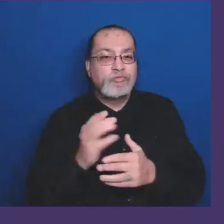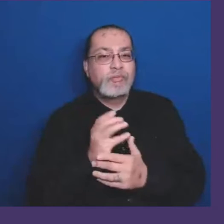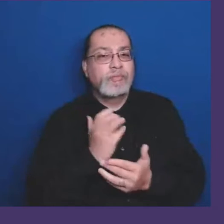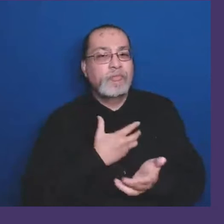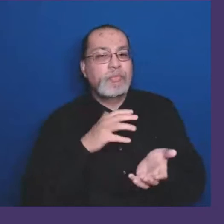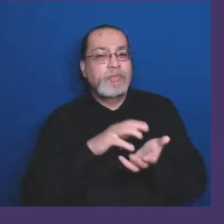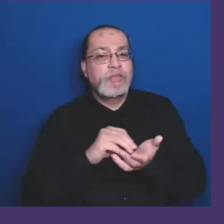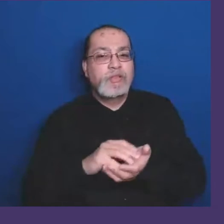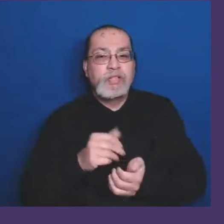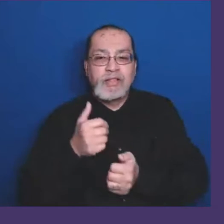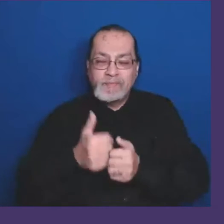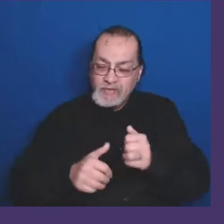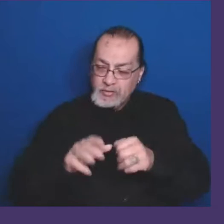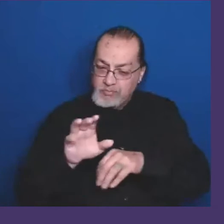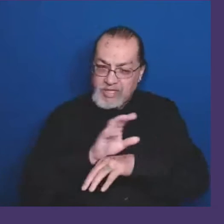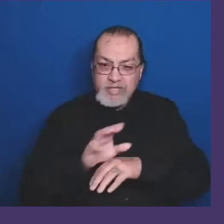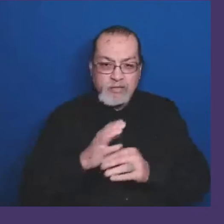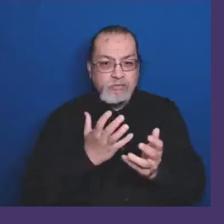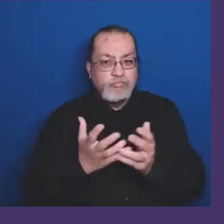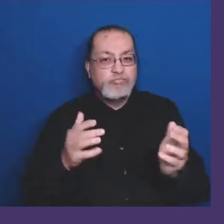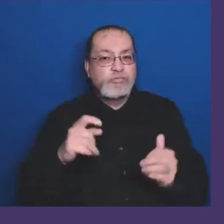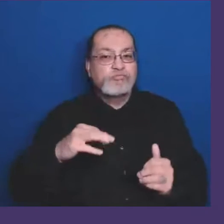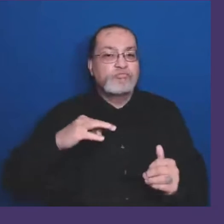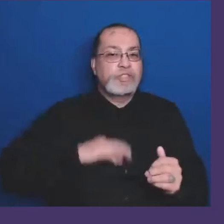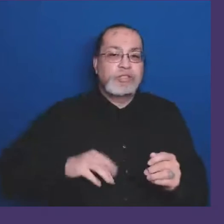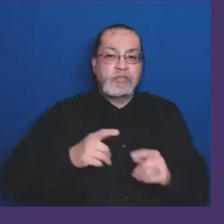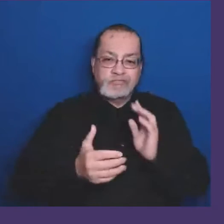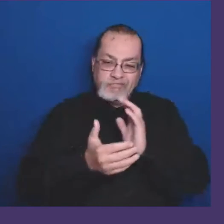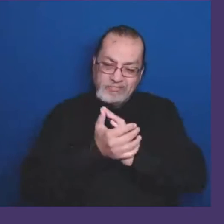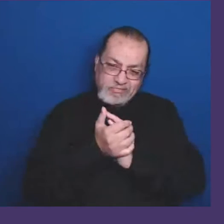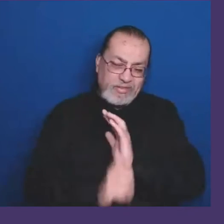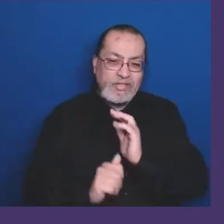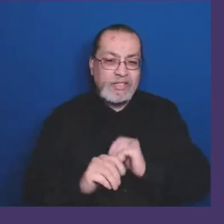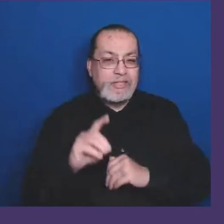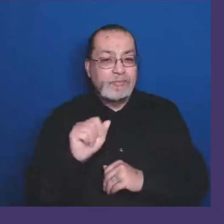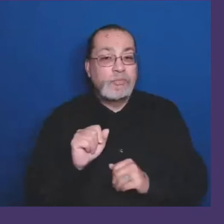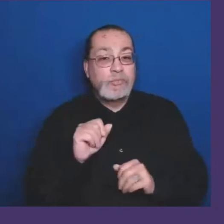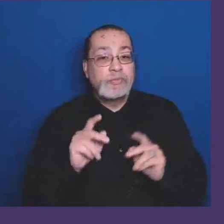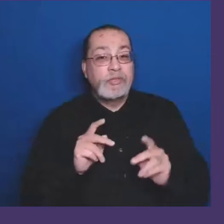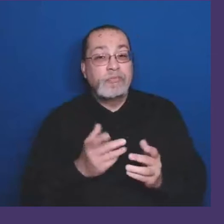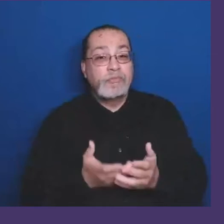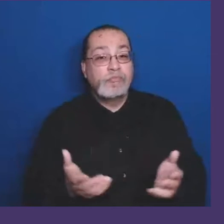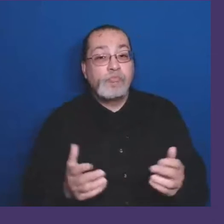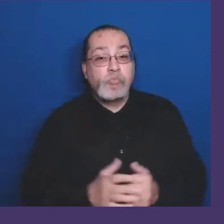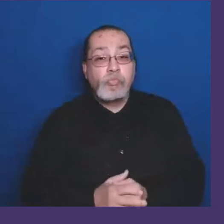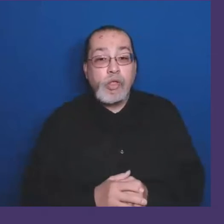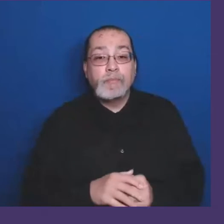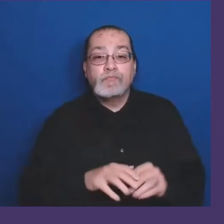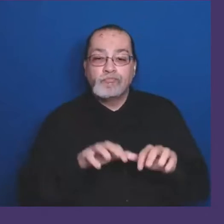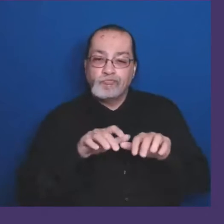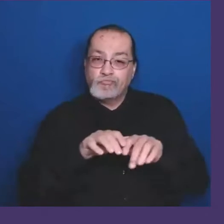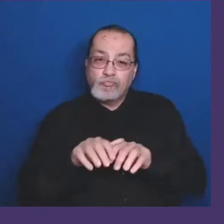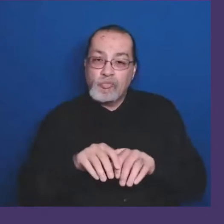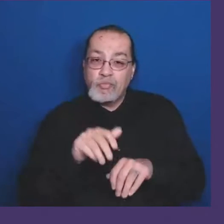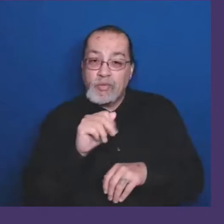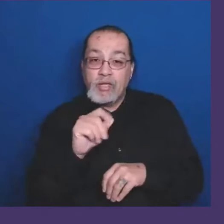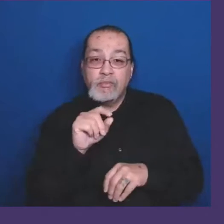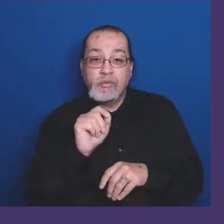Go to aka.ms/SupportedEmployment, and I will give a quick note to our partners in the disability community